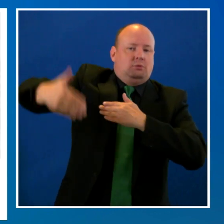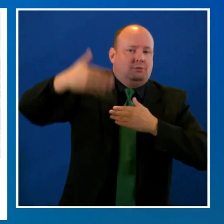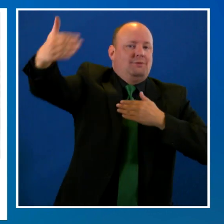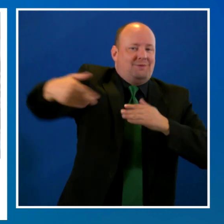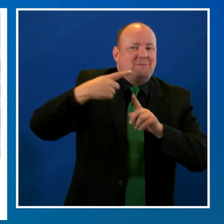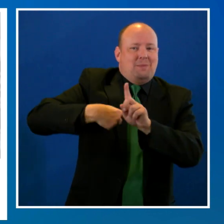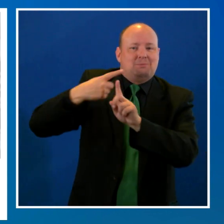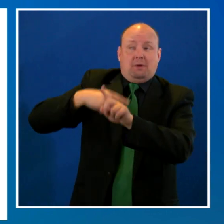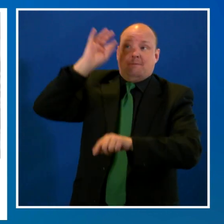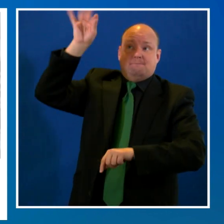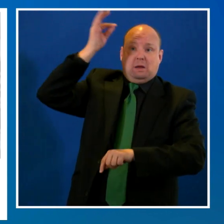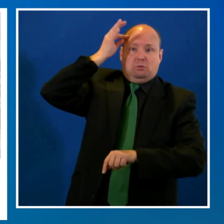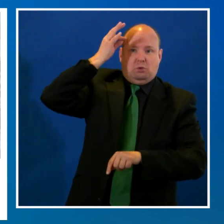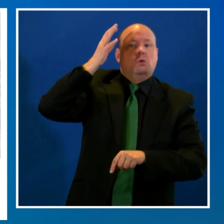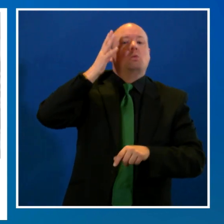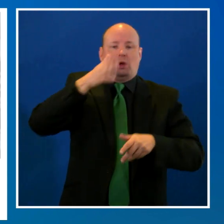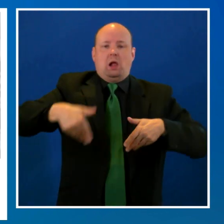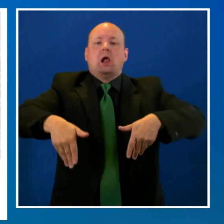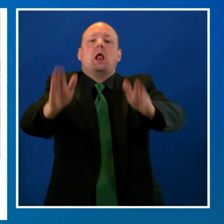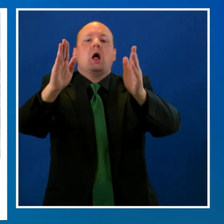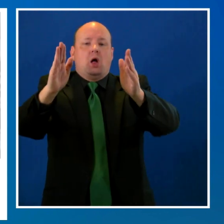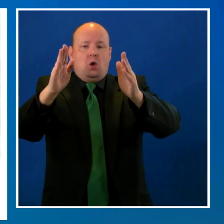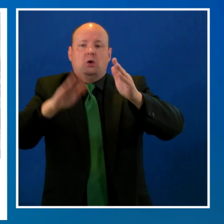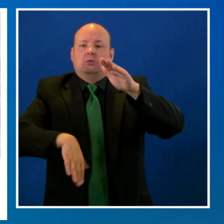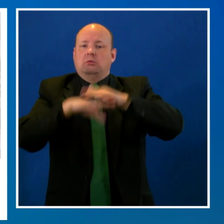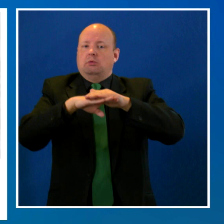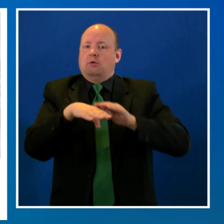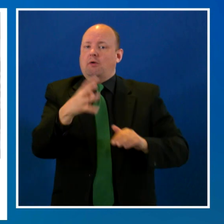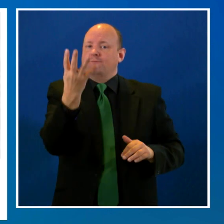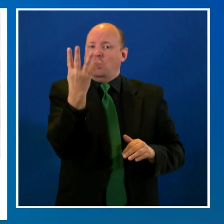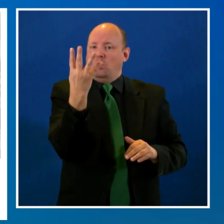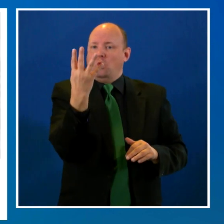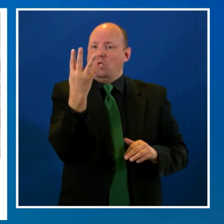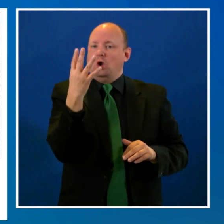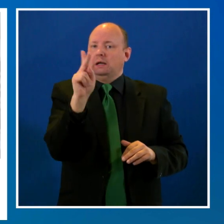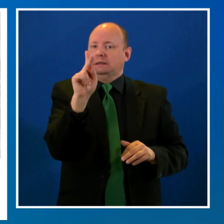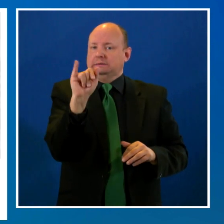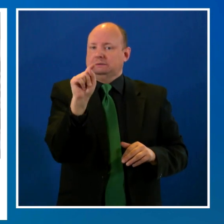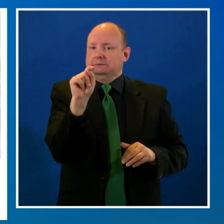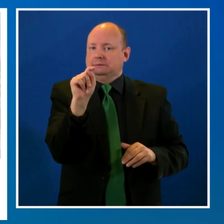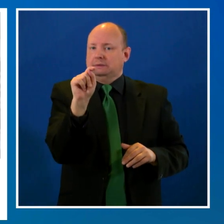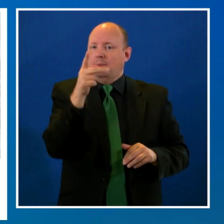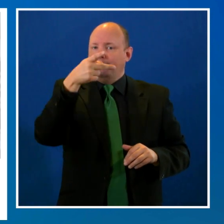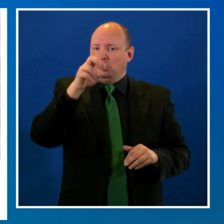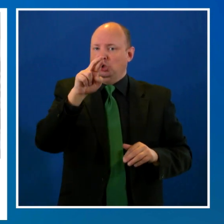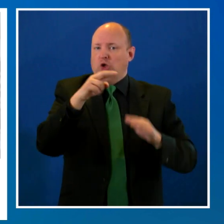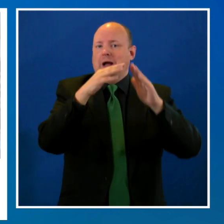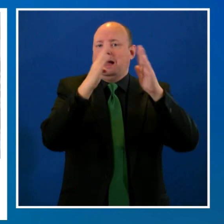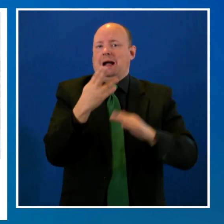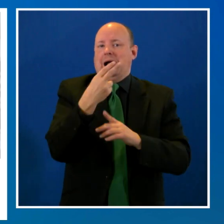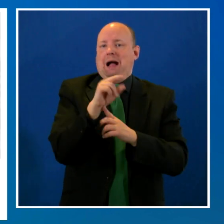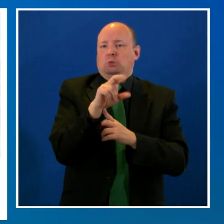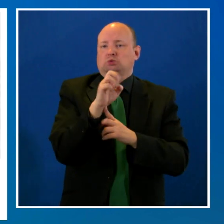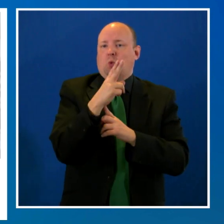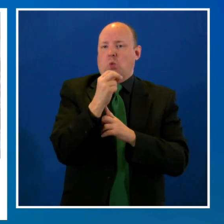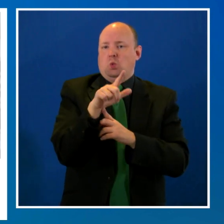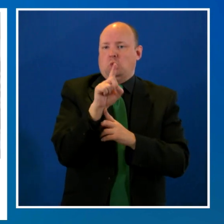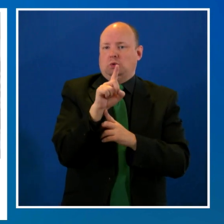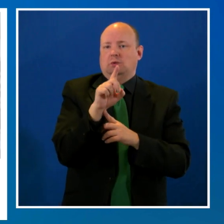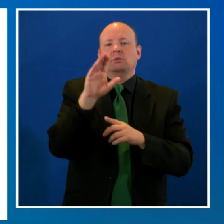of four free home test kits, and you can access those at covidtests.gov.